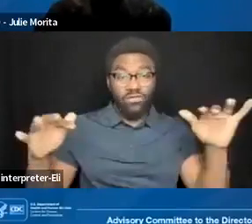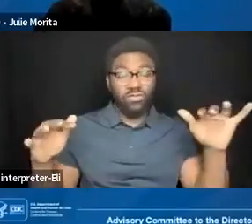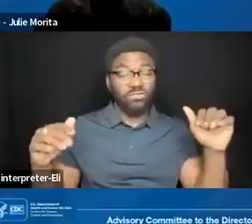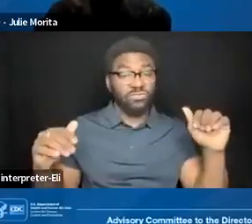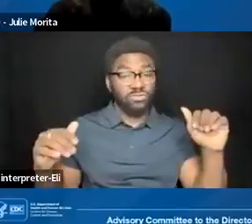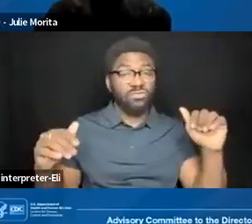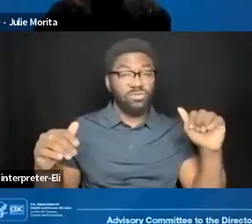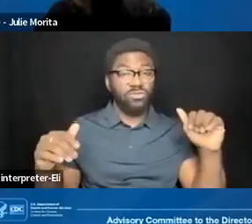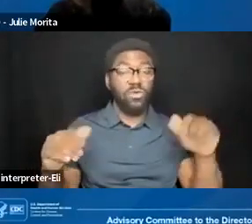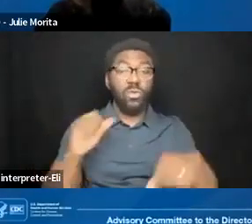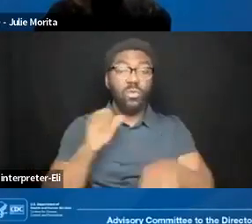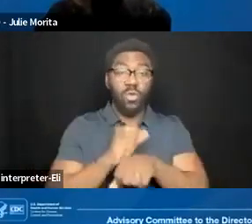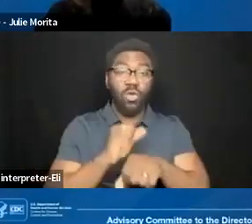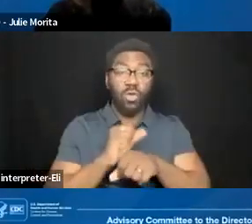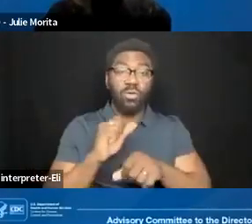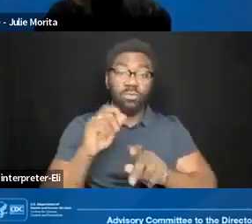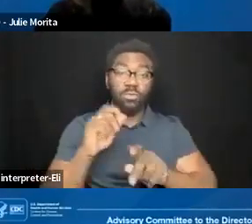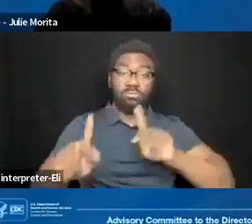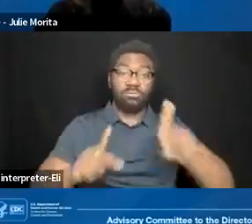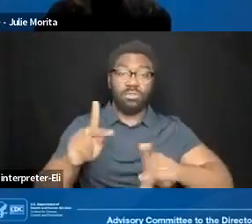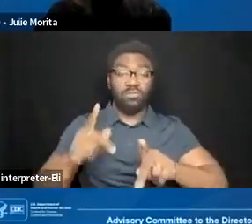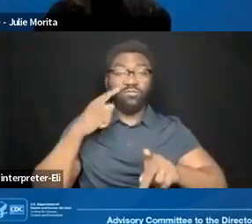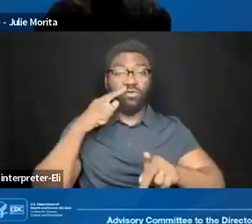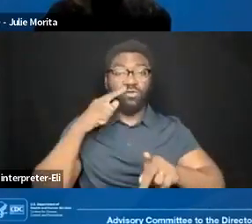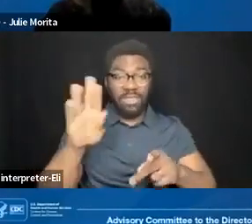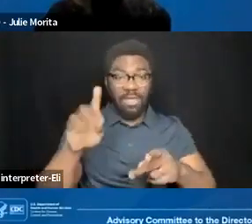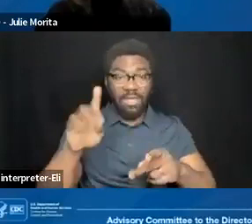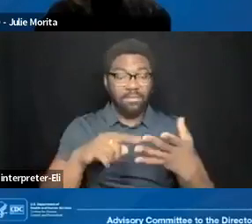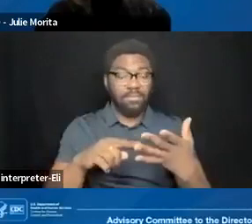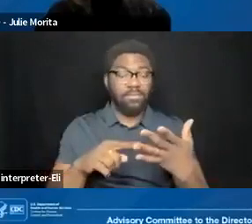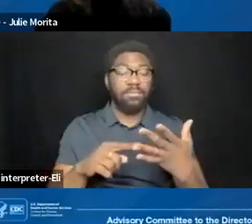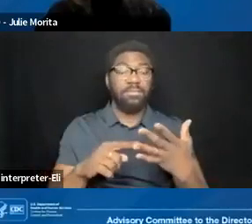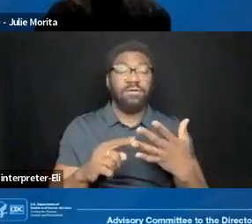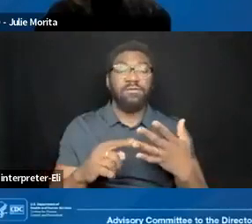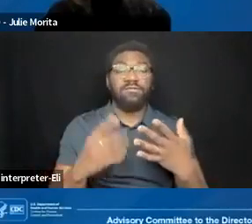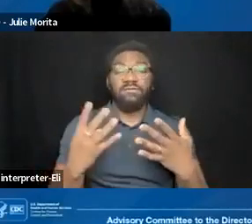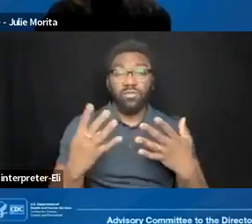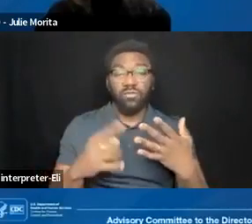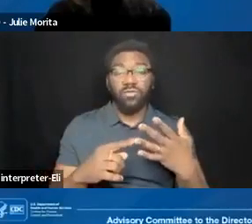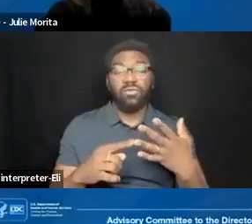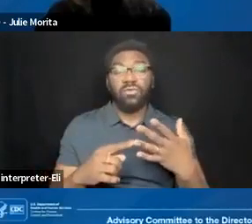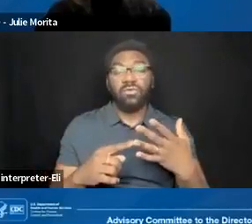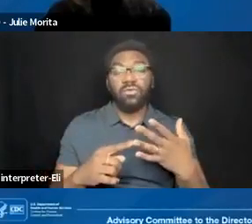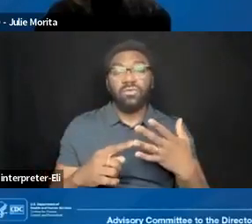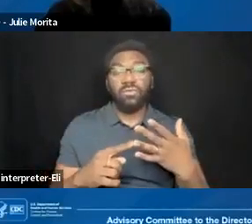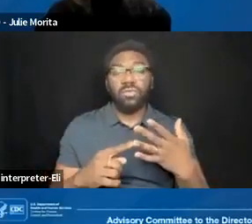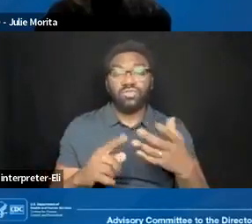Number four was to modify the language